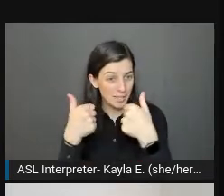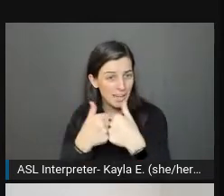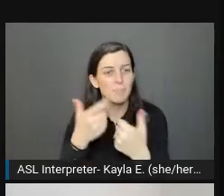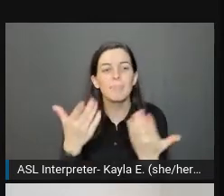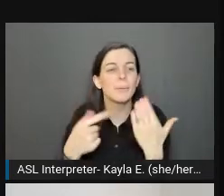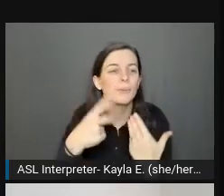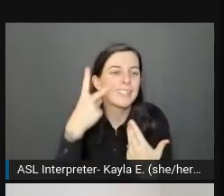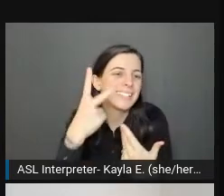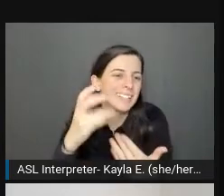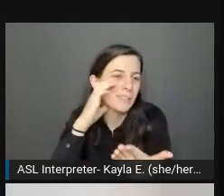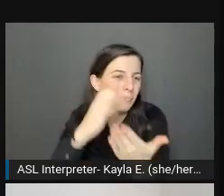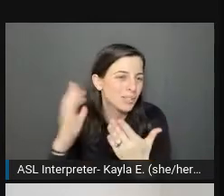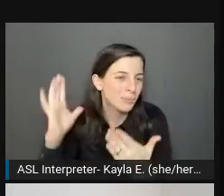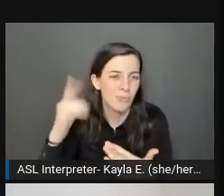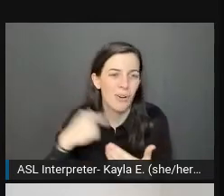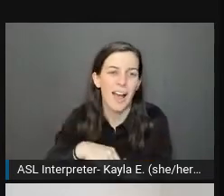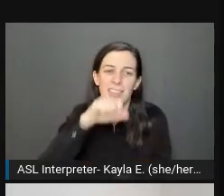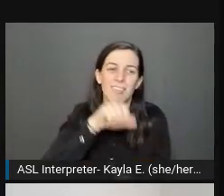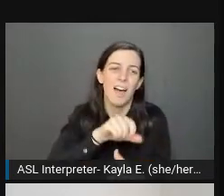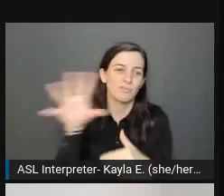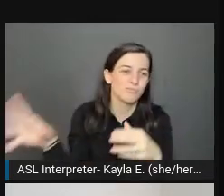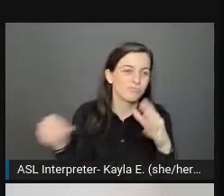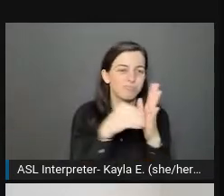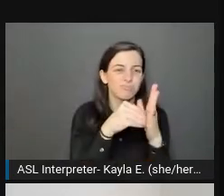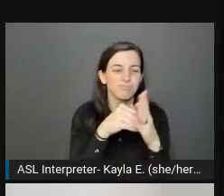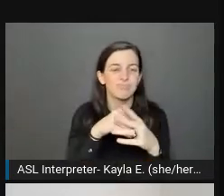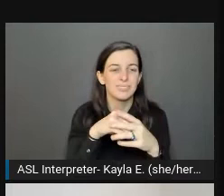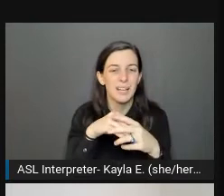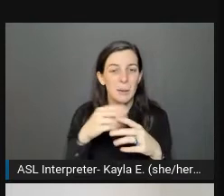and I just love to present it before I explain my take